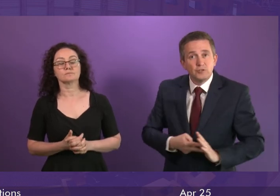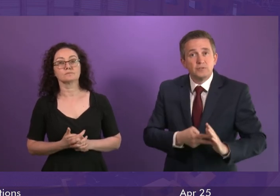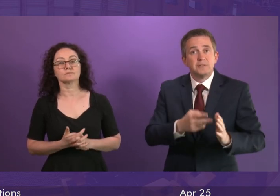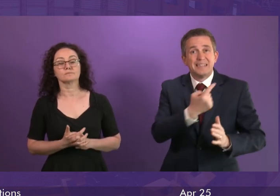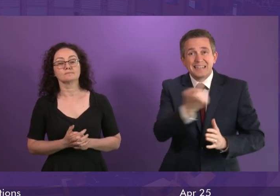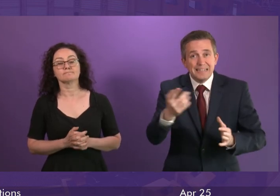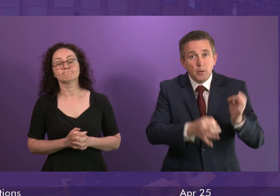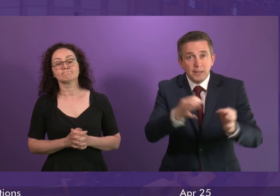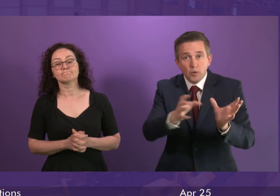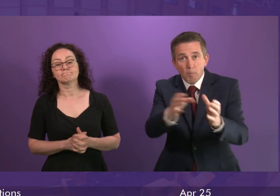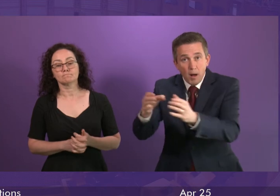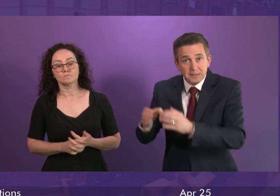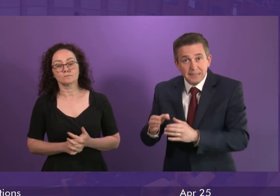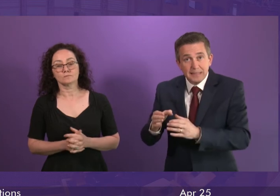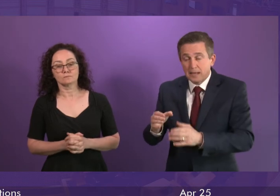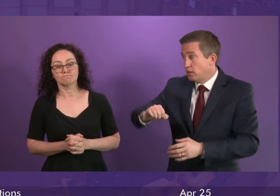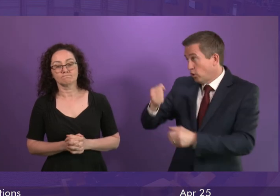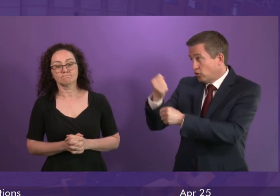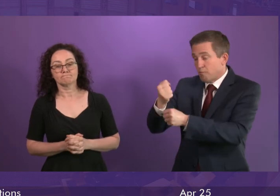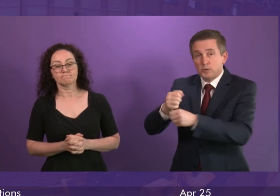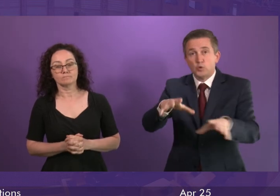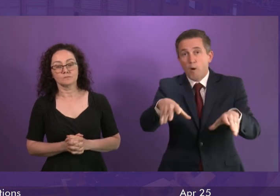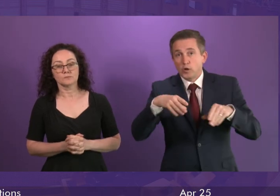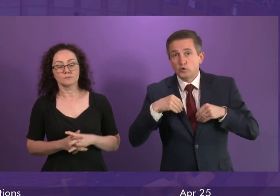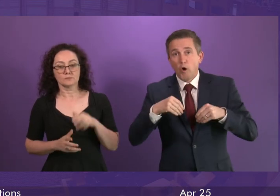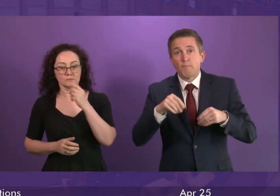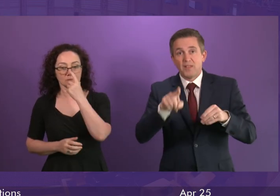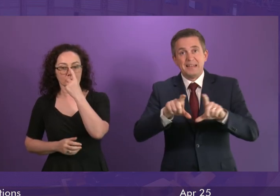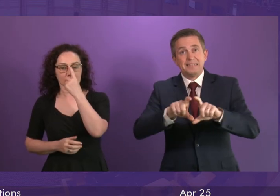political parties and—crucially—the Scottish Government. Will the First Minister make that